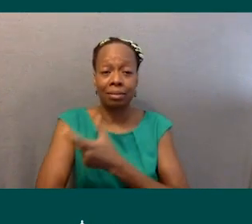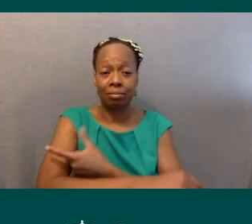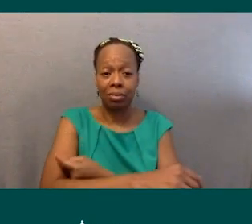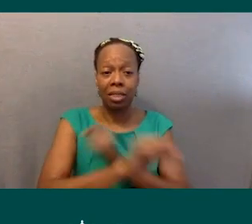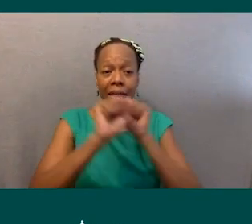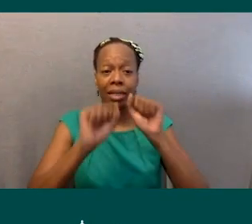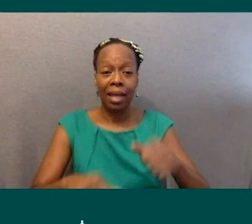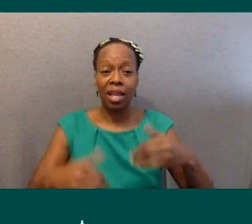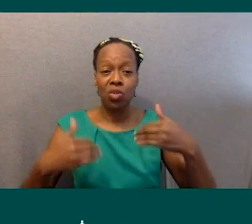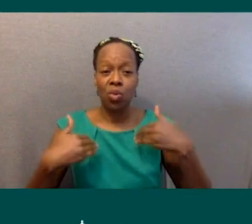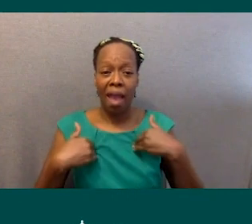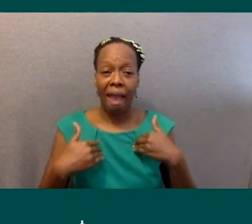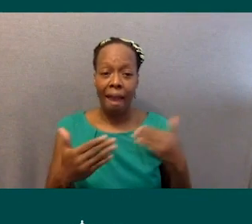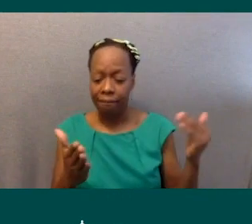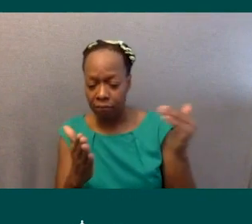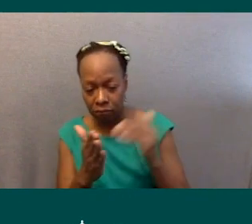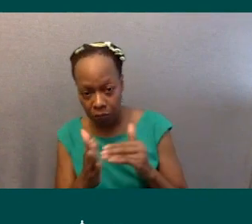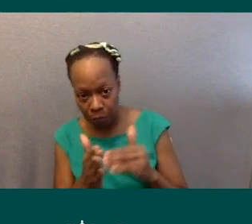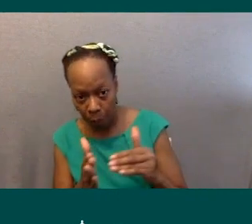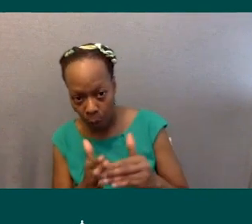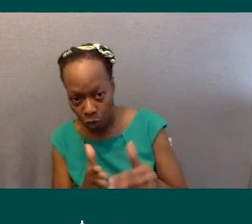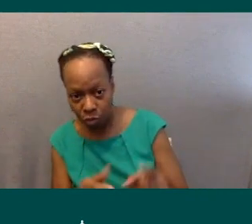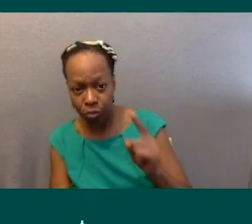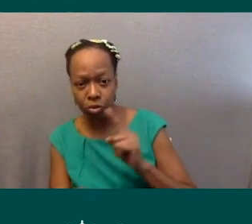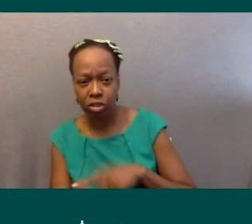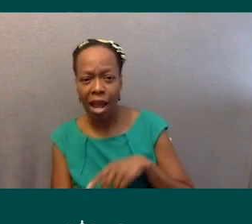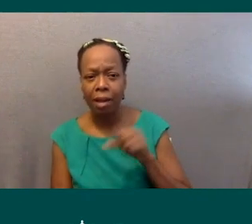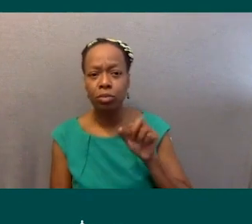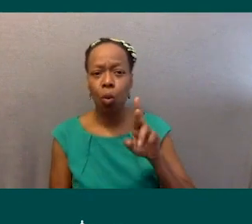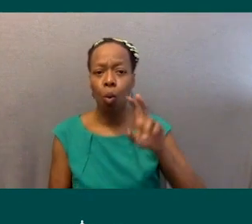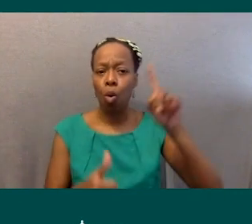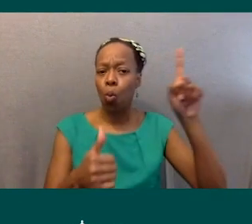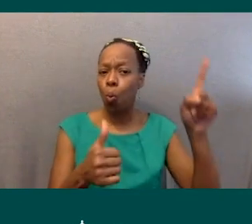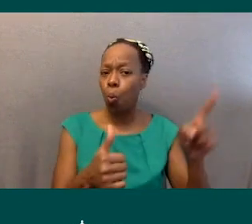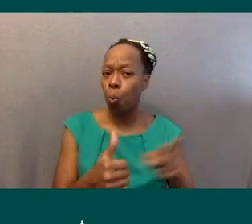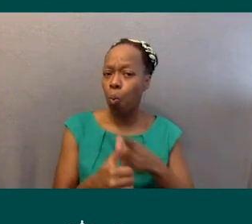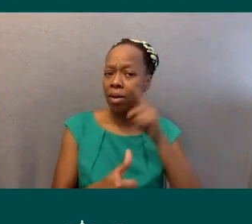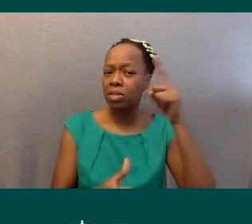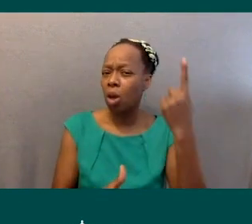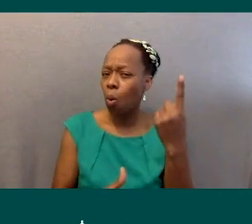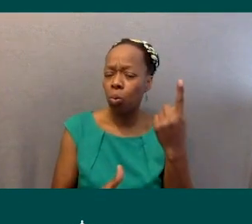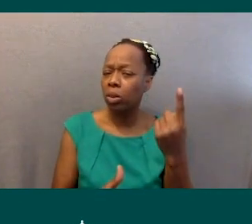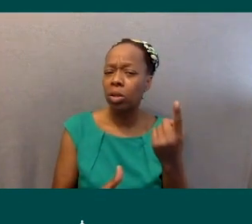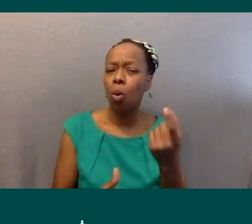or do you see sort of repeat treatment options? Thanks for the great questions,